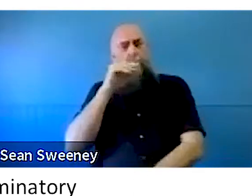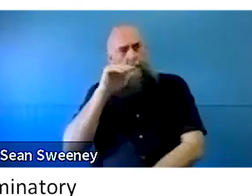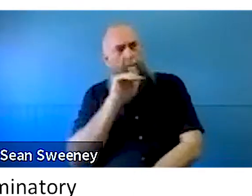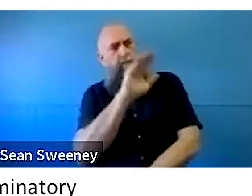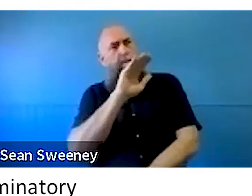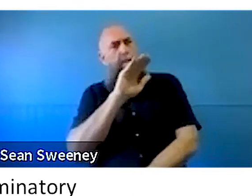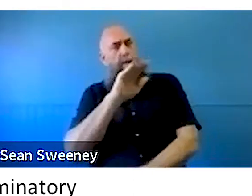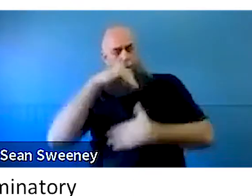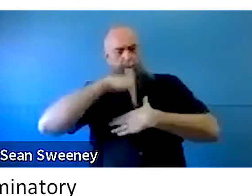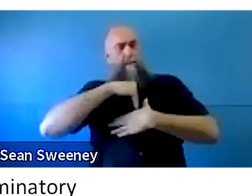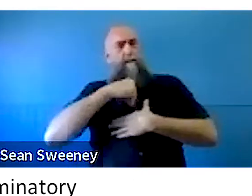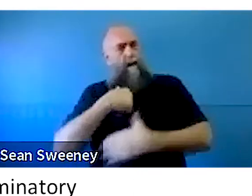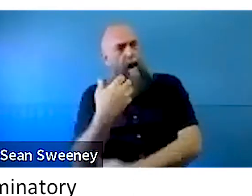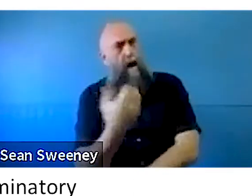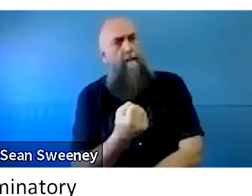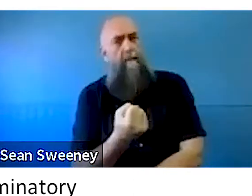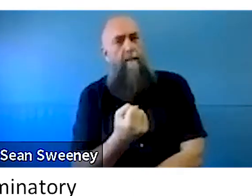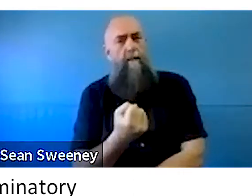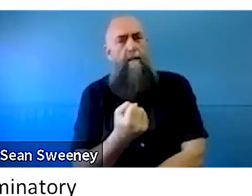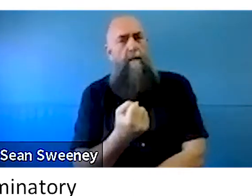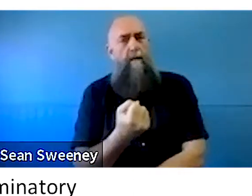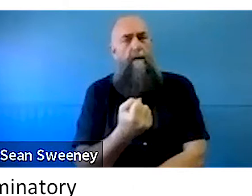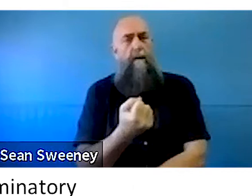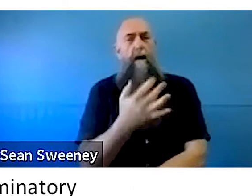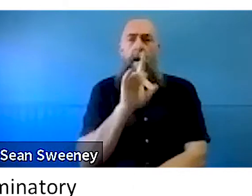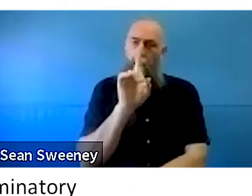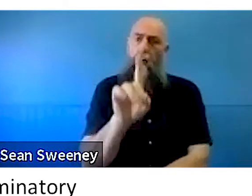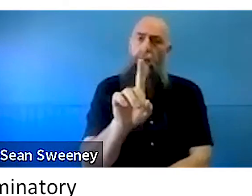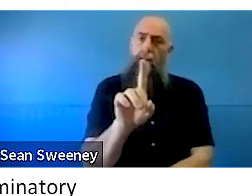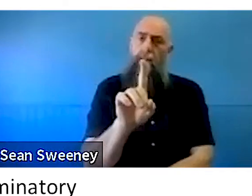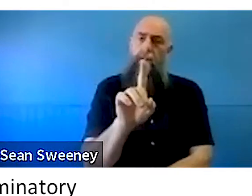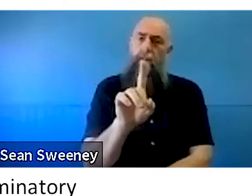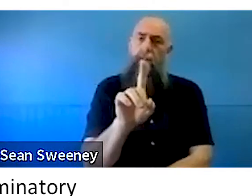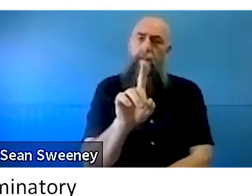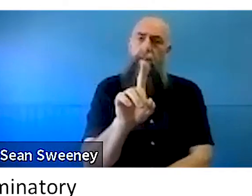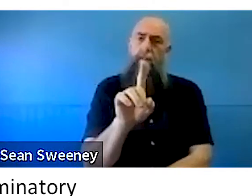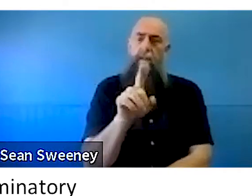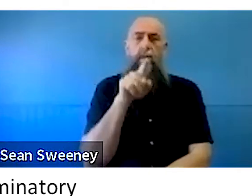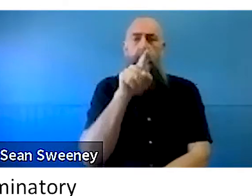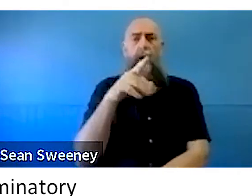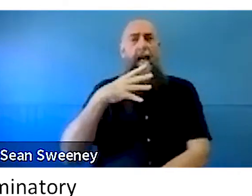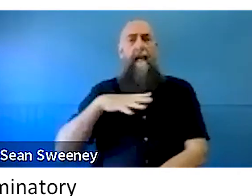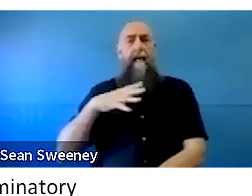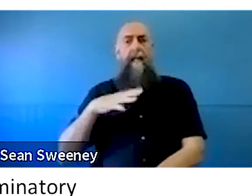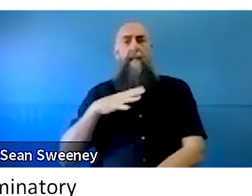But it is not necessarily that you challenge all the Aboriginal or